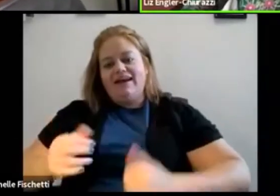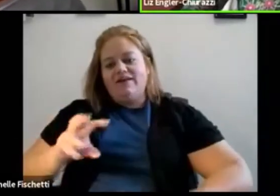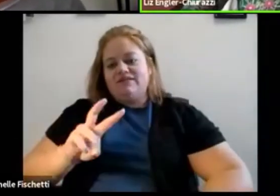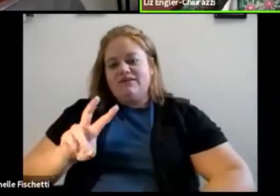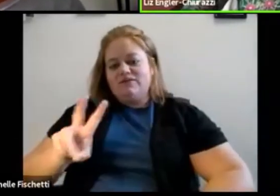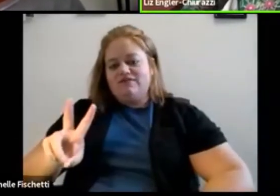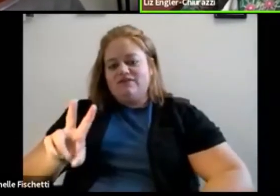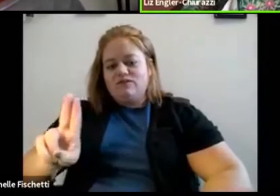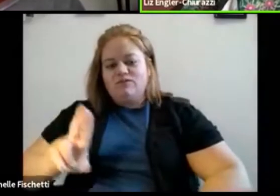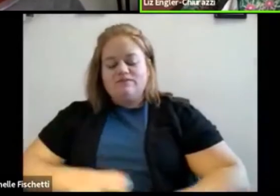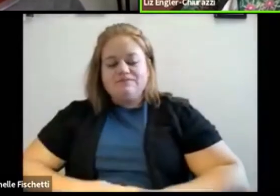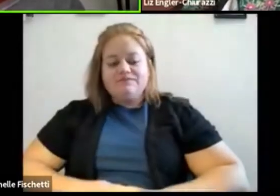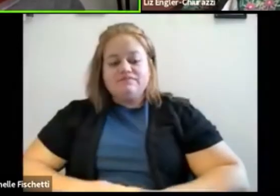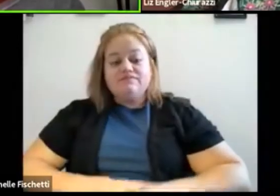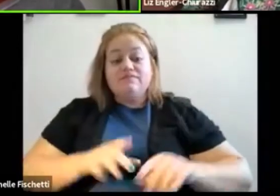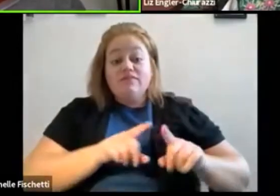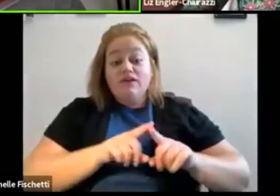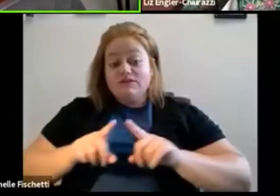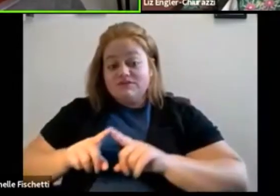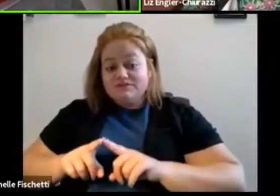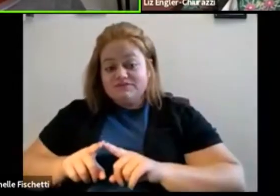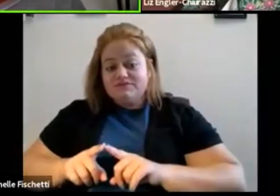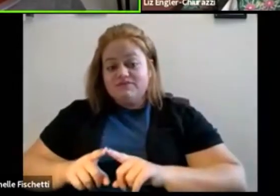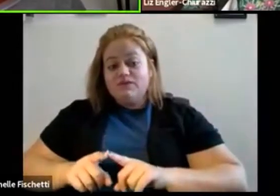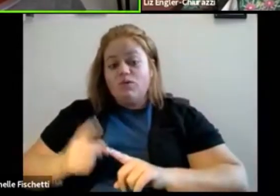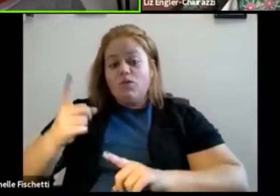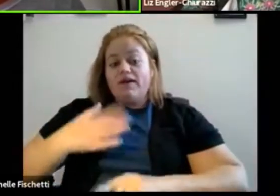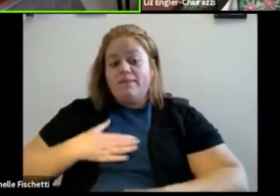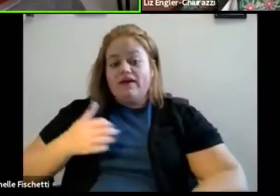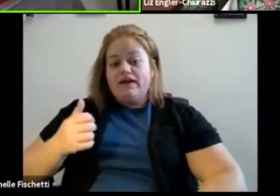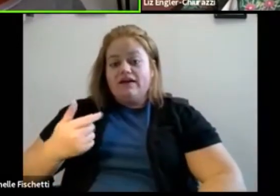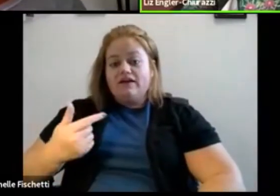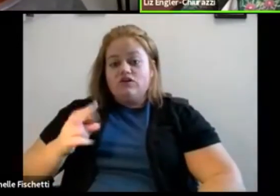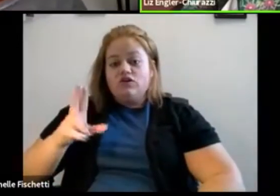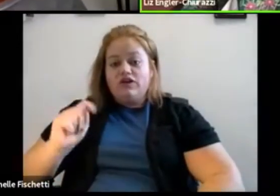I'll mention, too, one of my grants that supports my research is all about